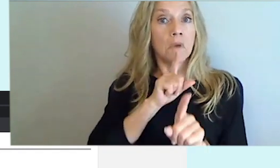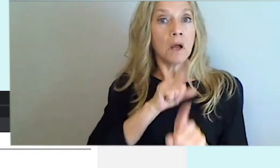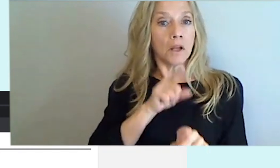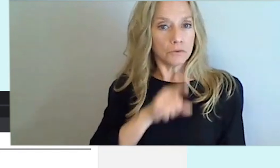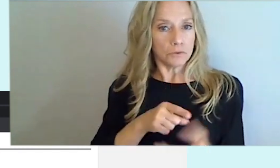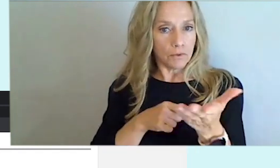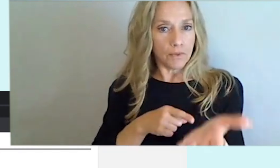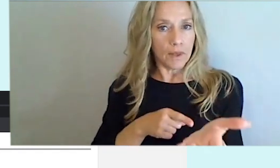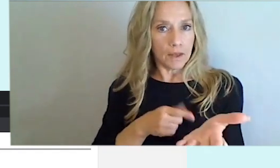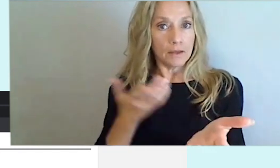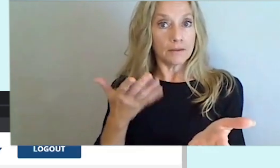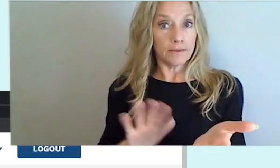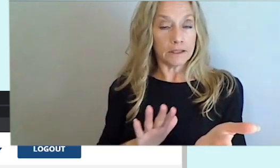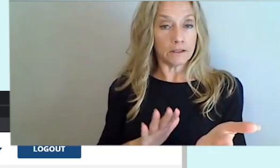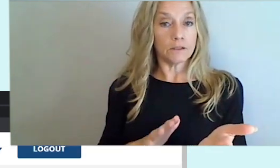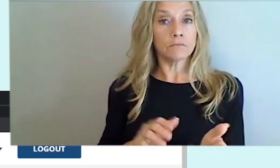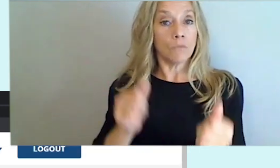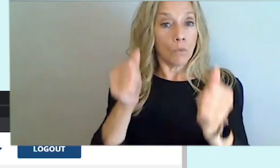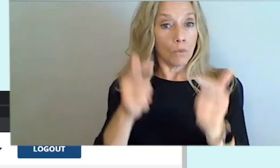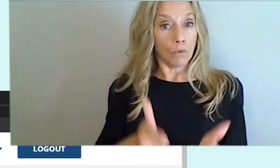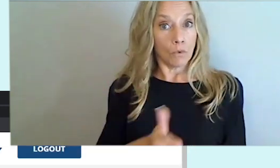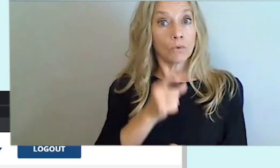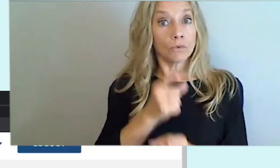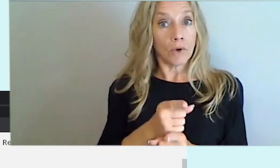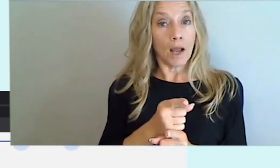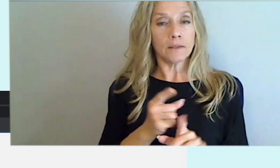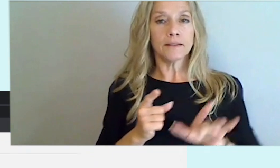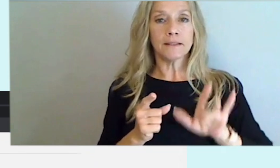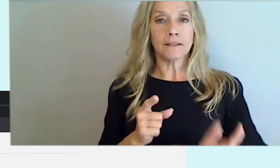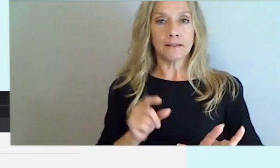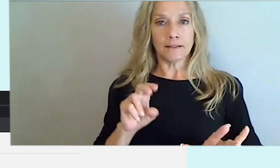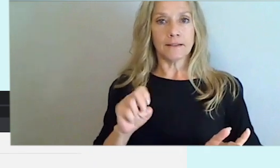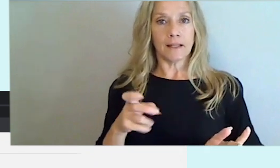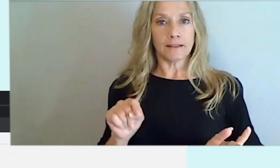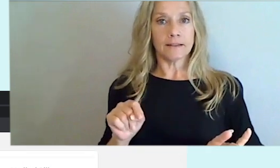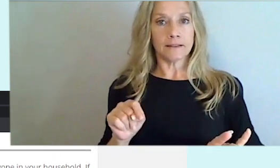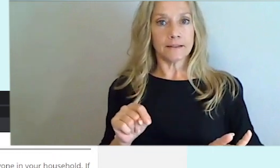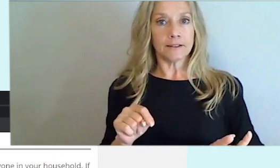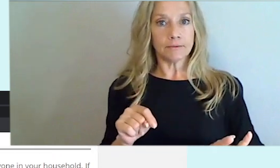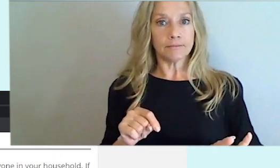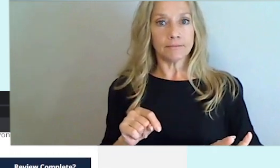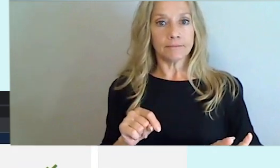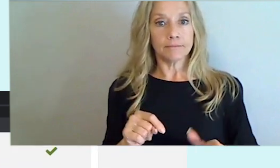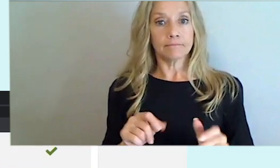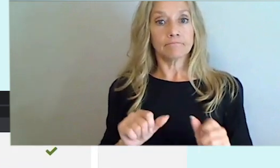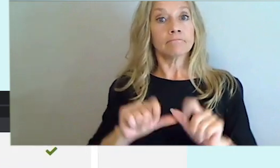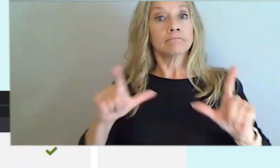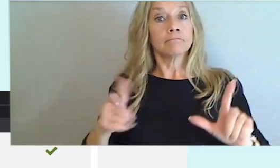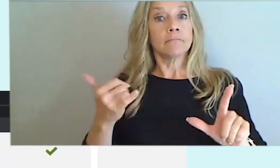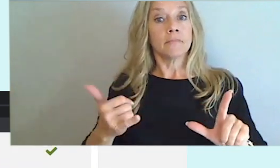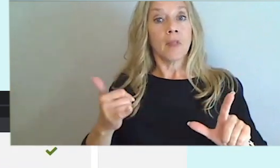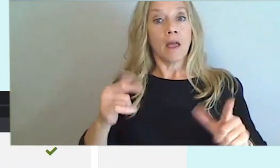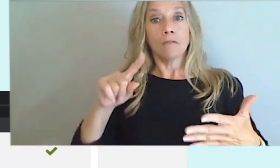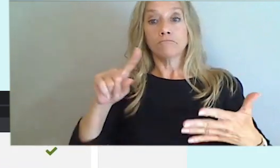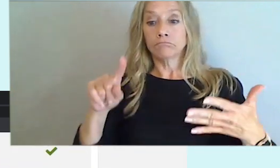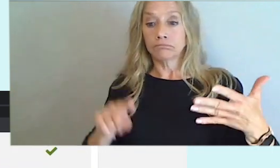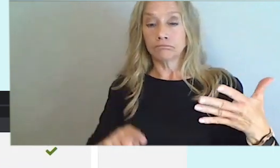Once everything is correct, click next. Now that everything on the page is correct, the member can click next.